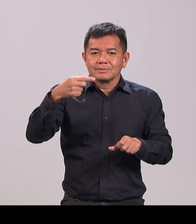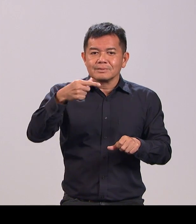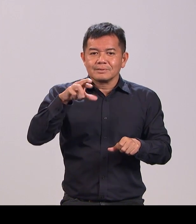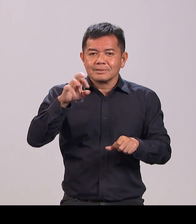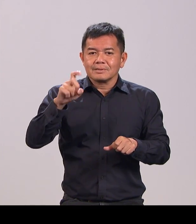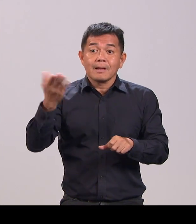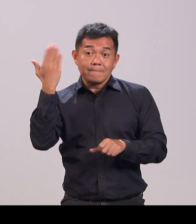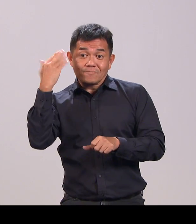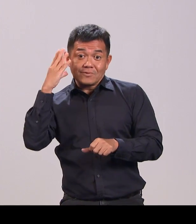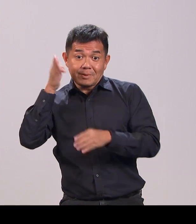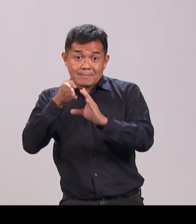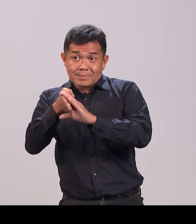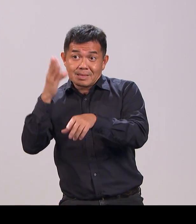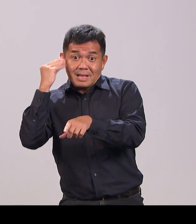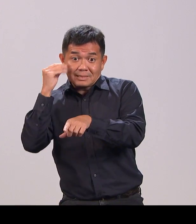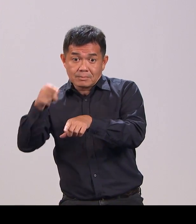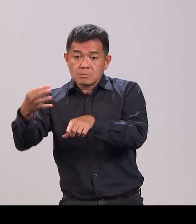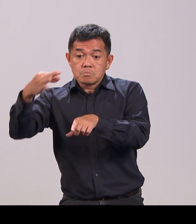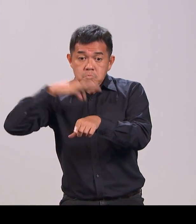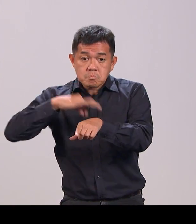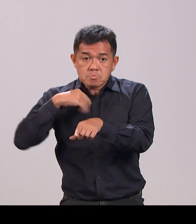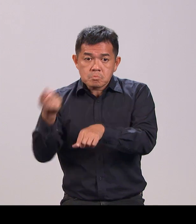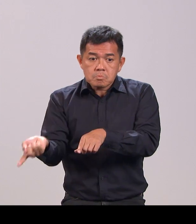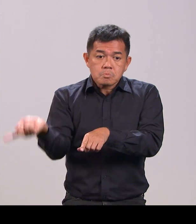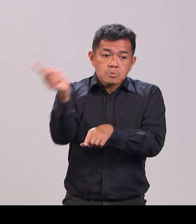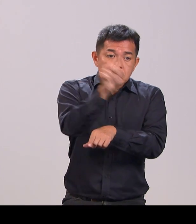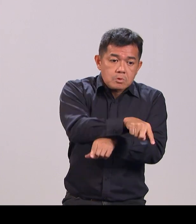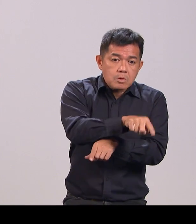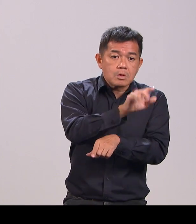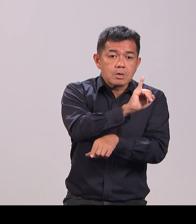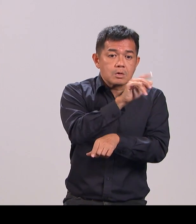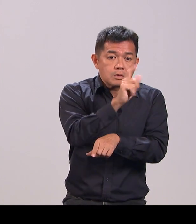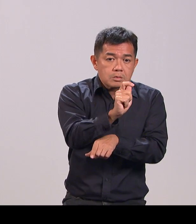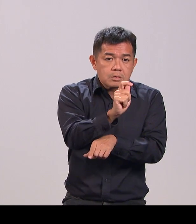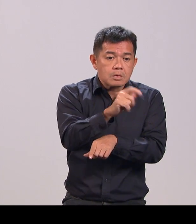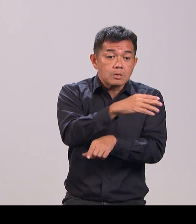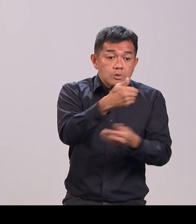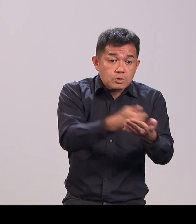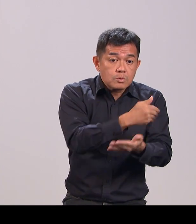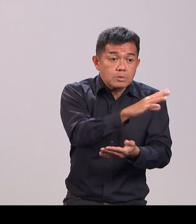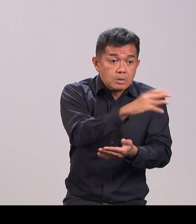Helping Datapost to transform their IT system and developing new business strategies for Datapost.